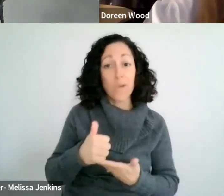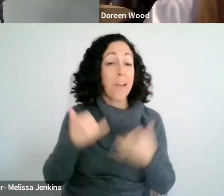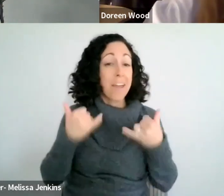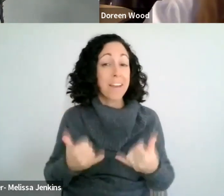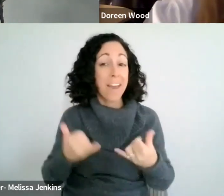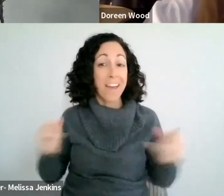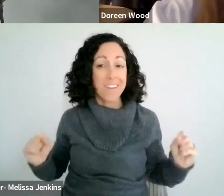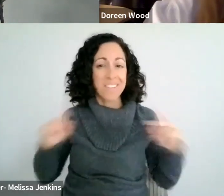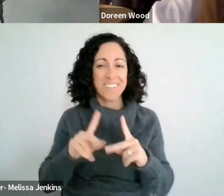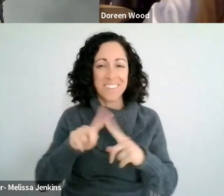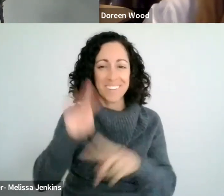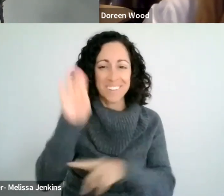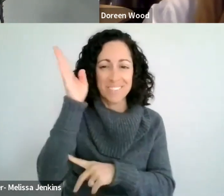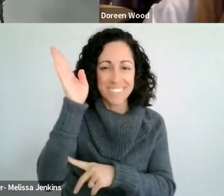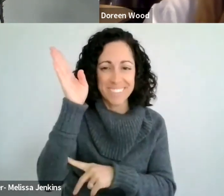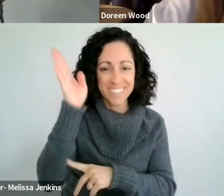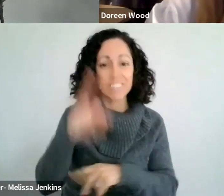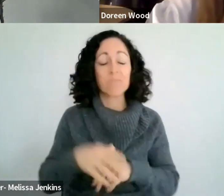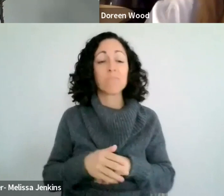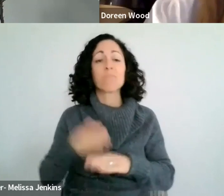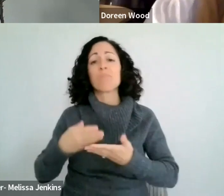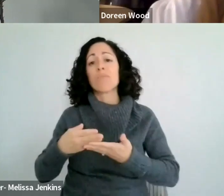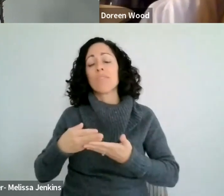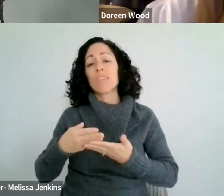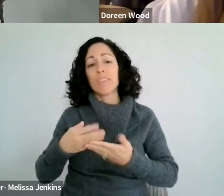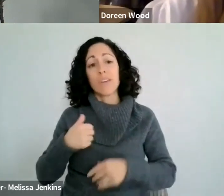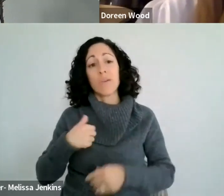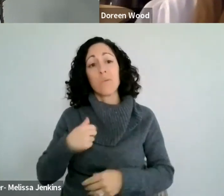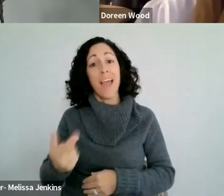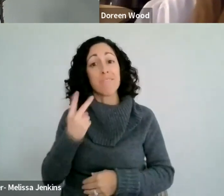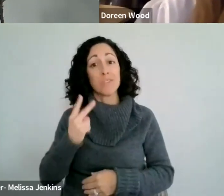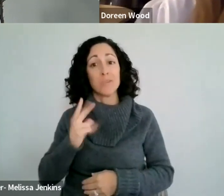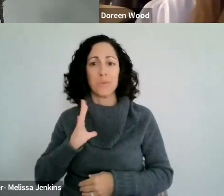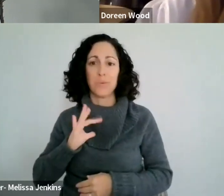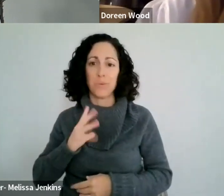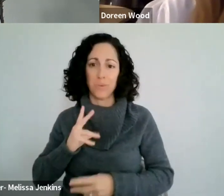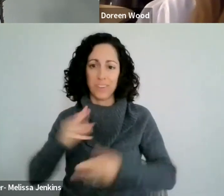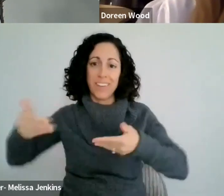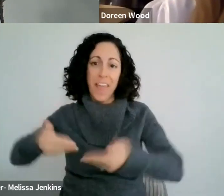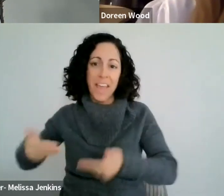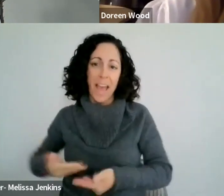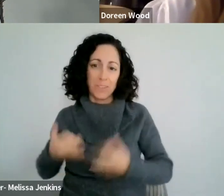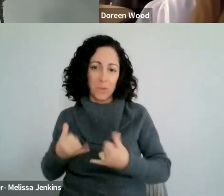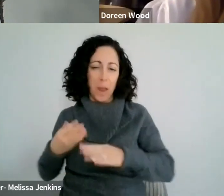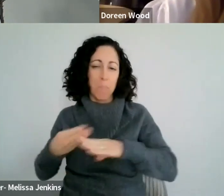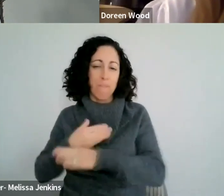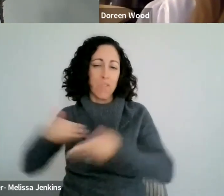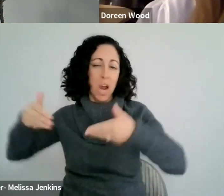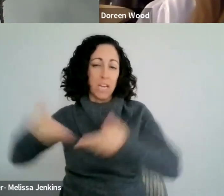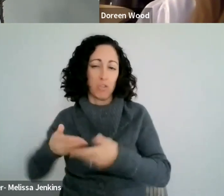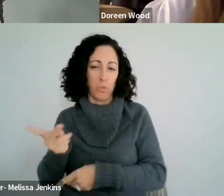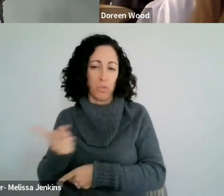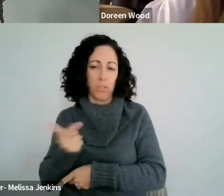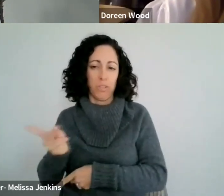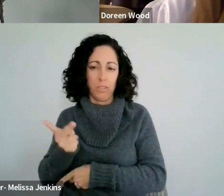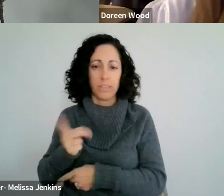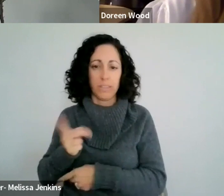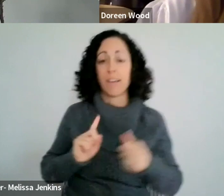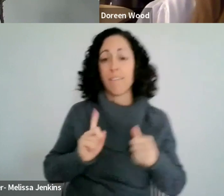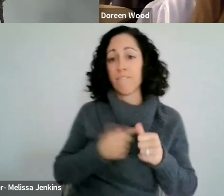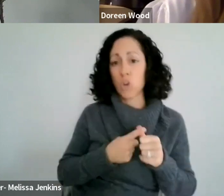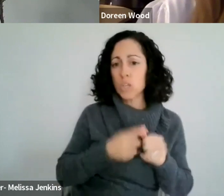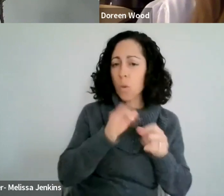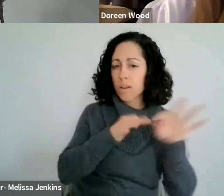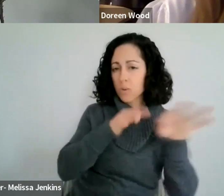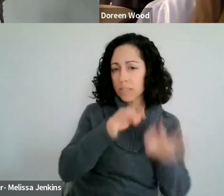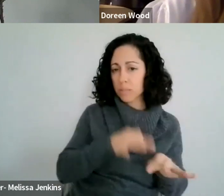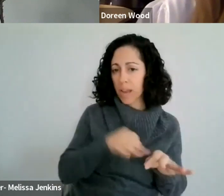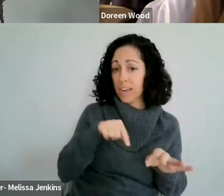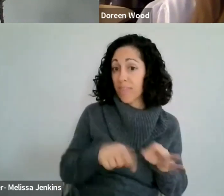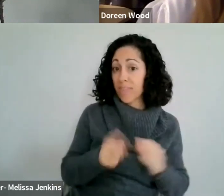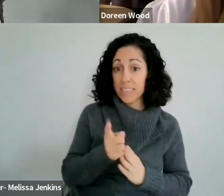Before I introduce our guests from ProQR Therapeutics, I want to say a few words to mark the significance of this moment.